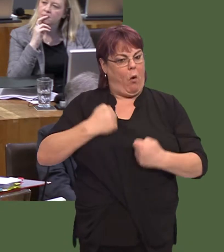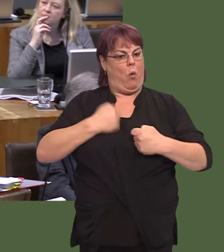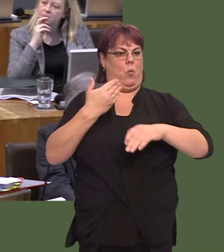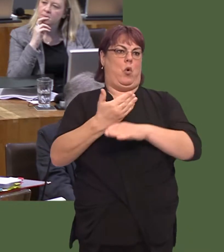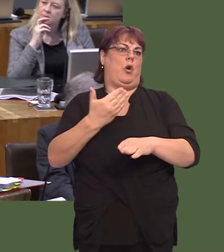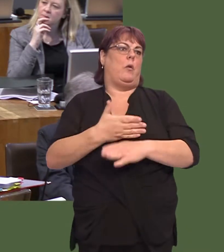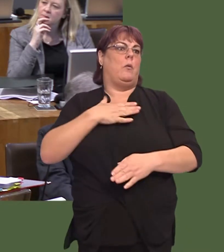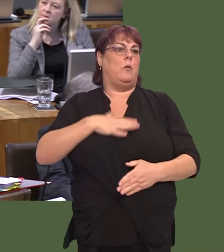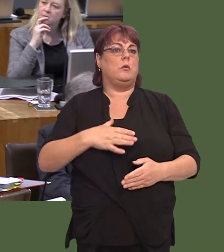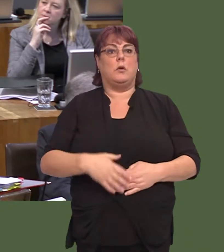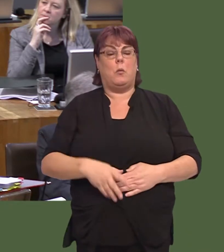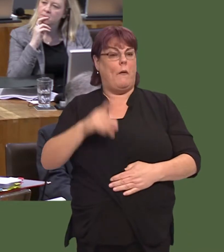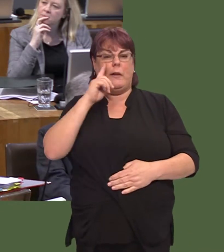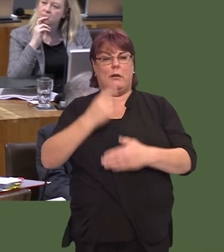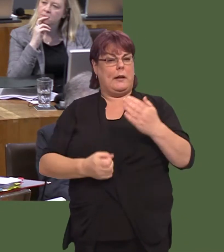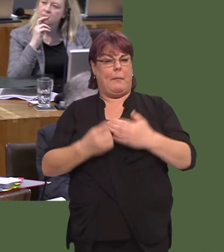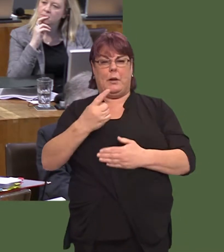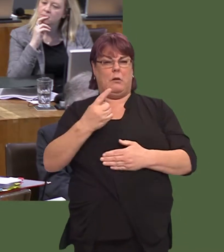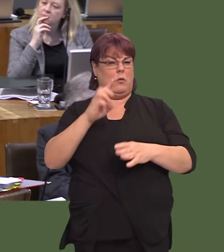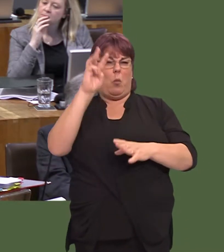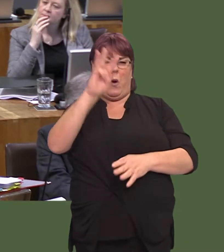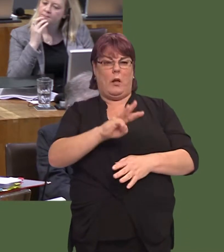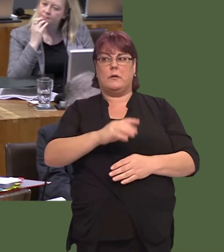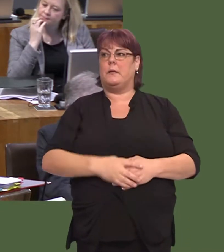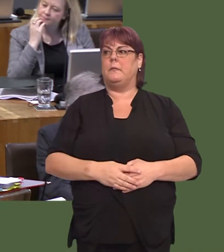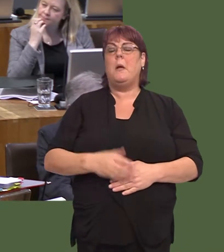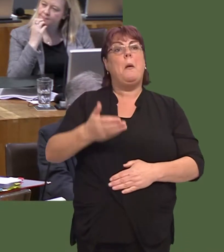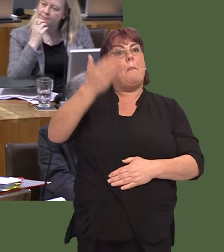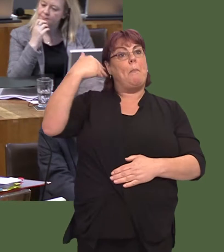for many, many years in Wales. As somebody who was self-employed, mainly, before I came to this place, I understand